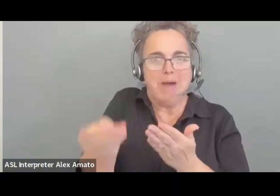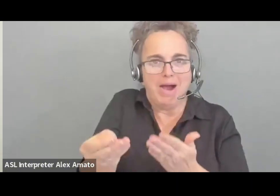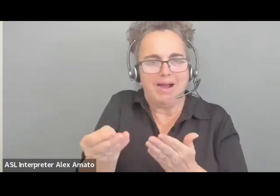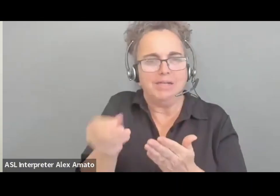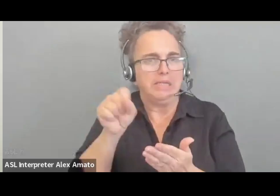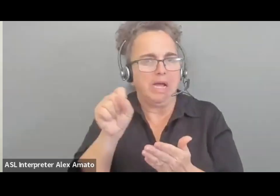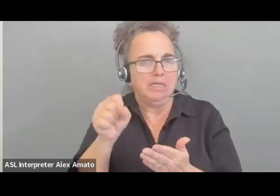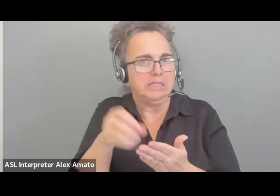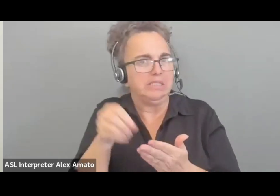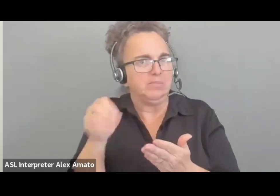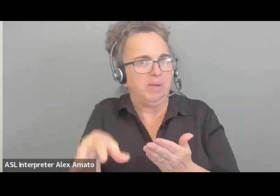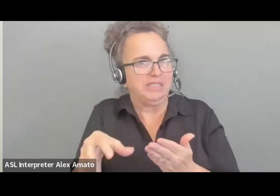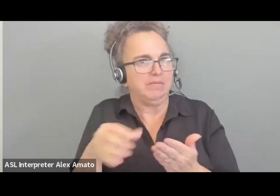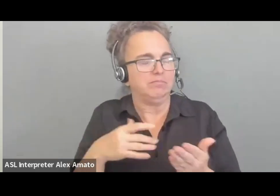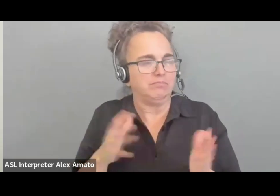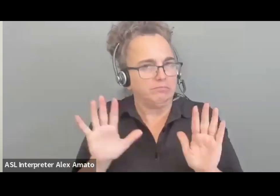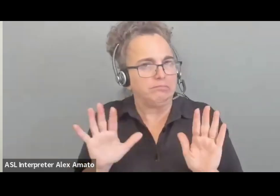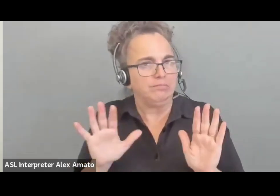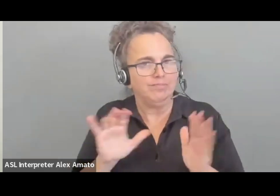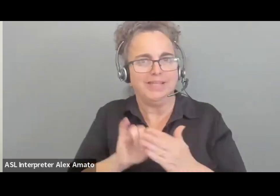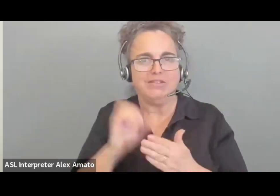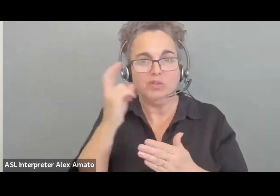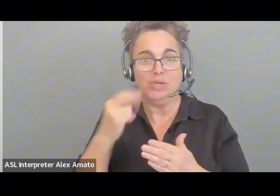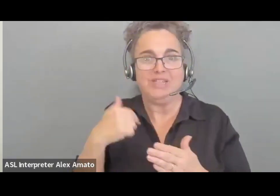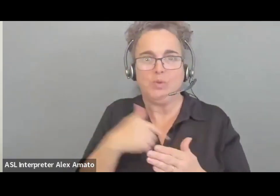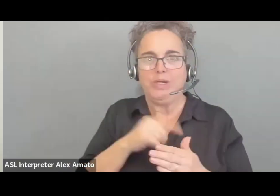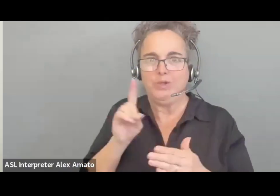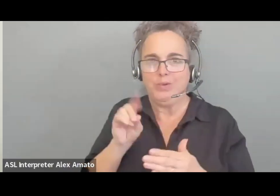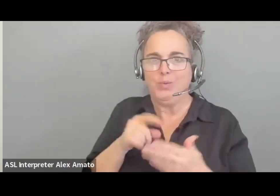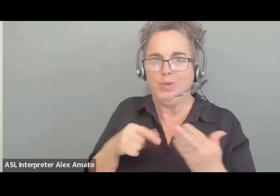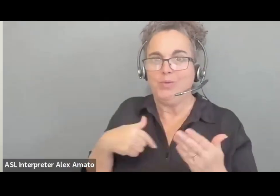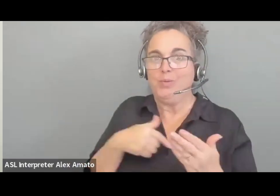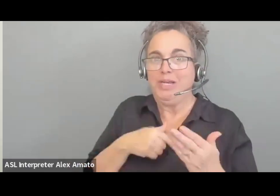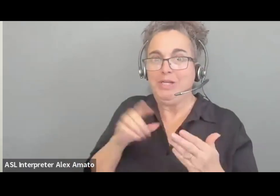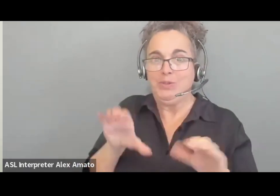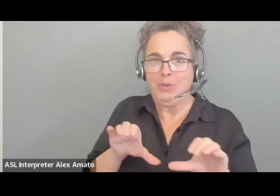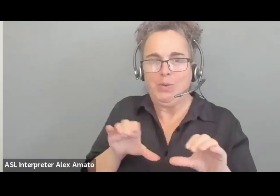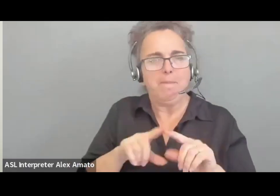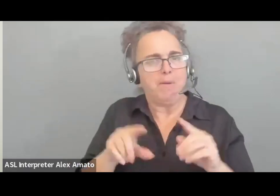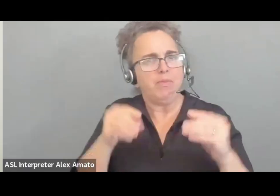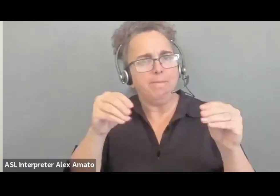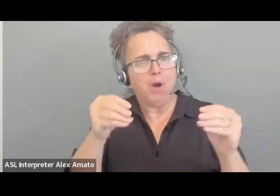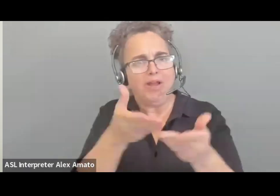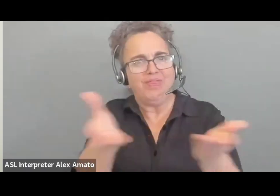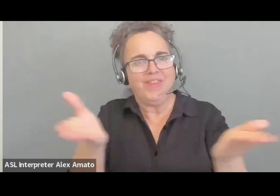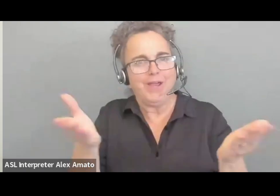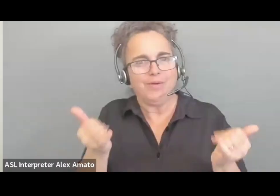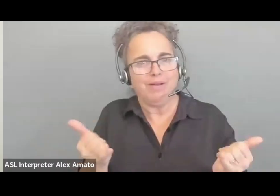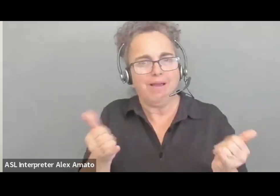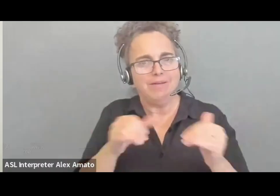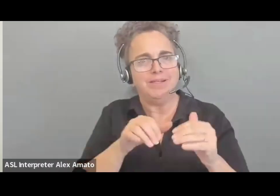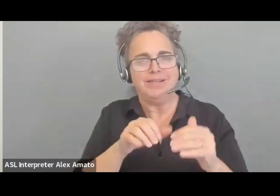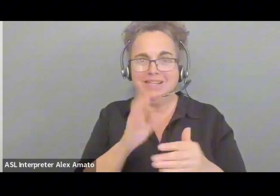it's prohibitively expensive, which is why we do what we do. But the market exists and people are making it and it's an emphasis of what we're doing.